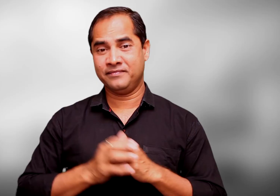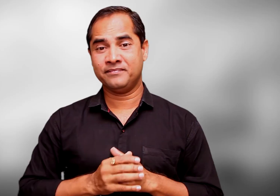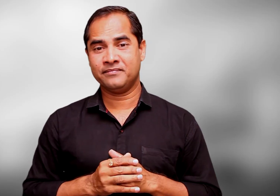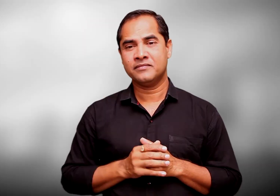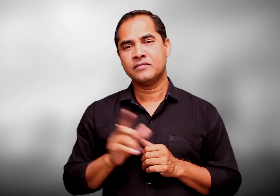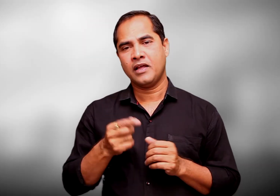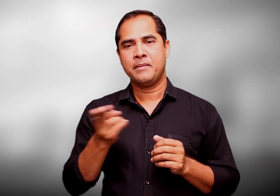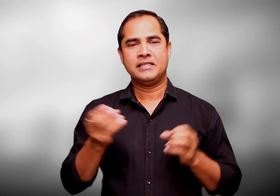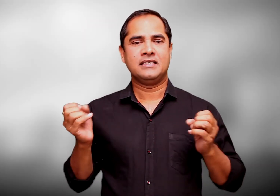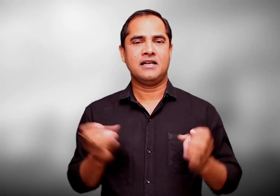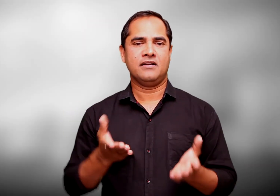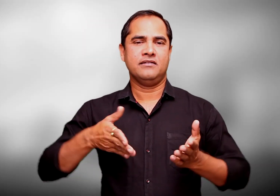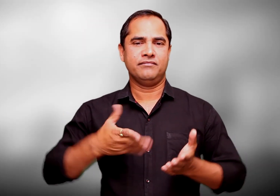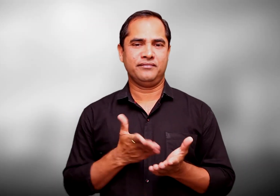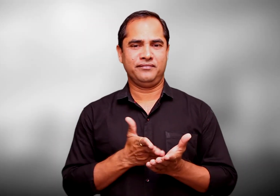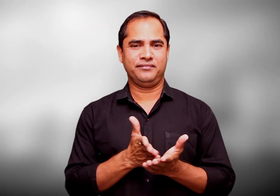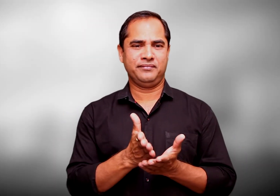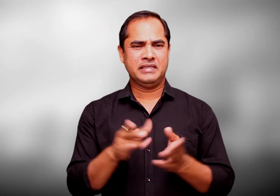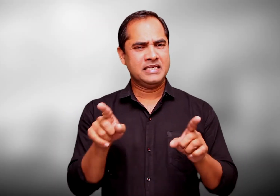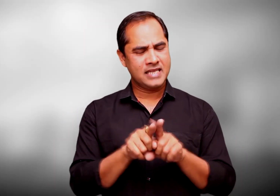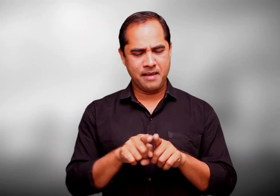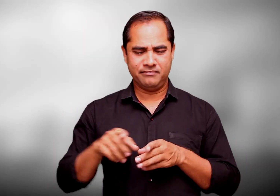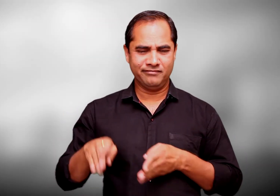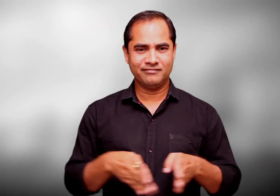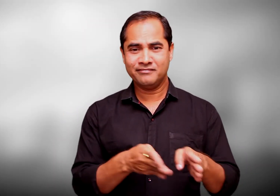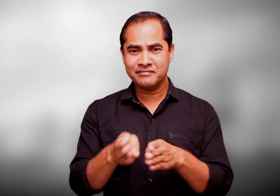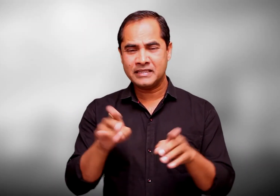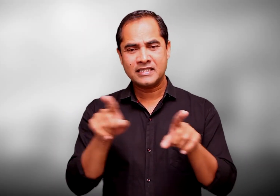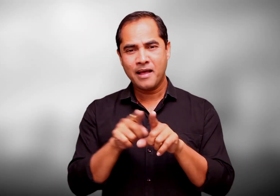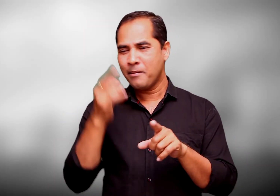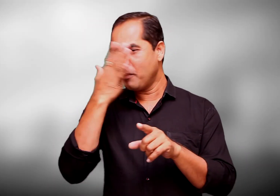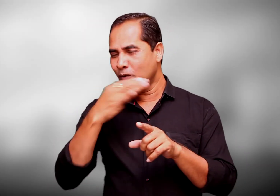The bus started and again they were the same wonderful sights.